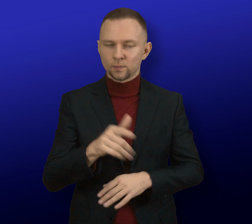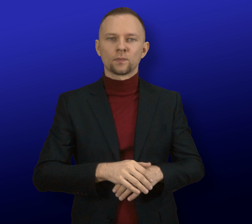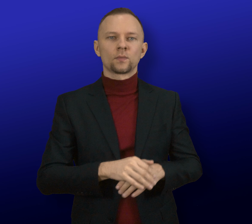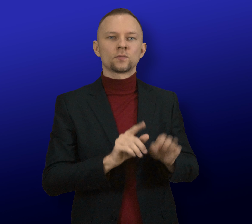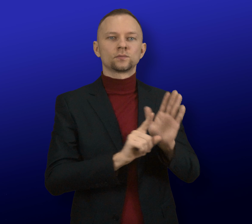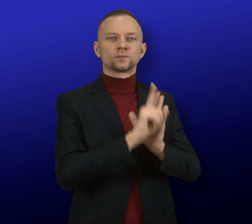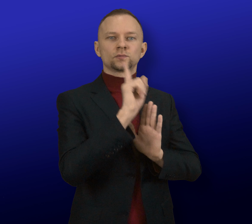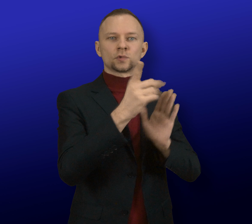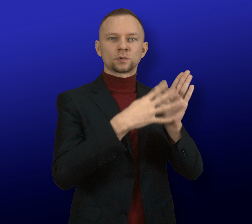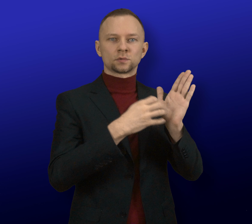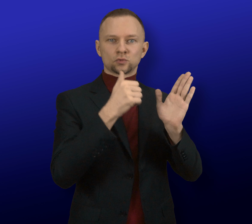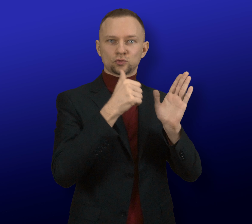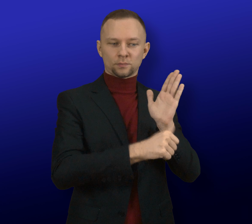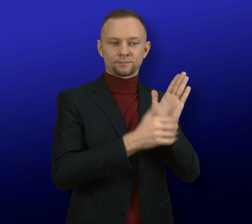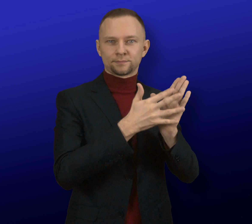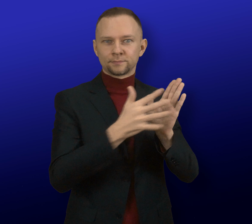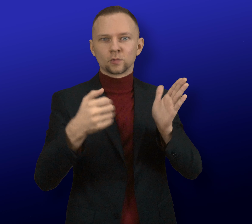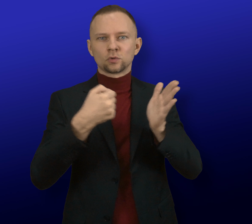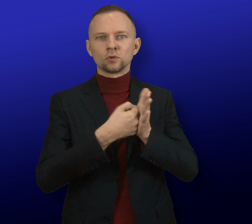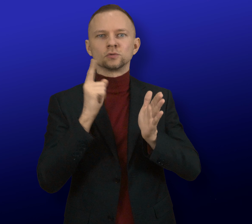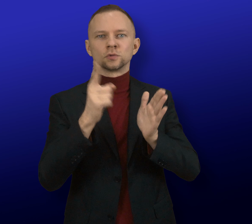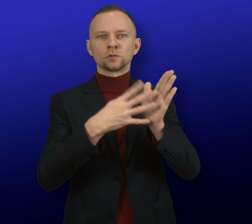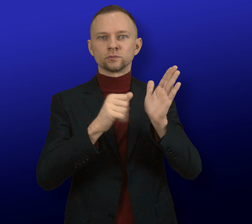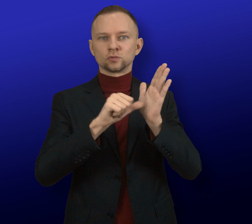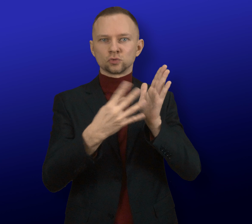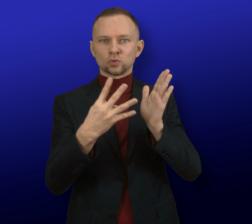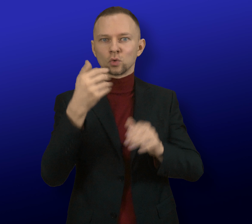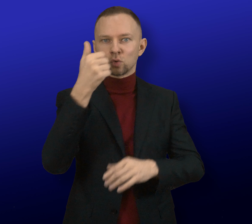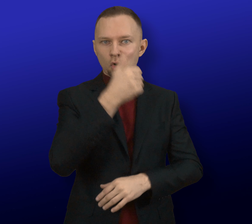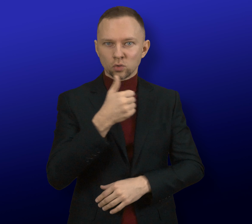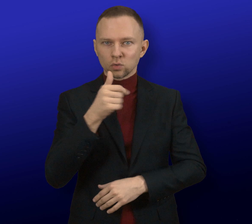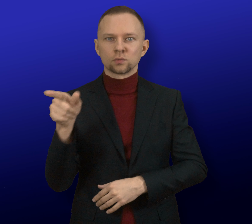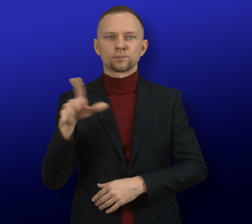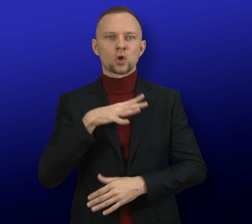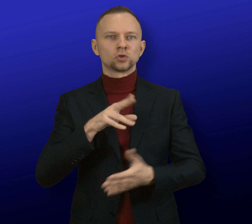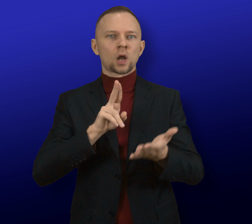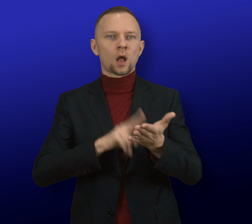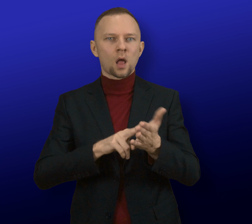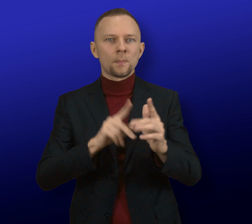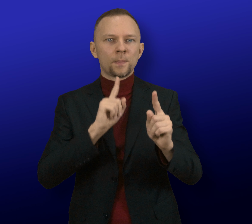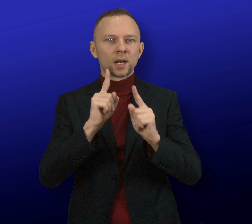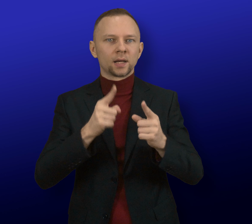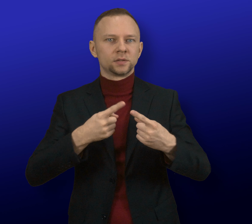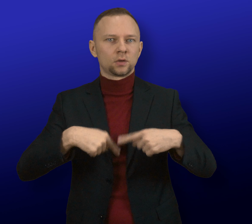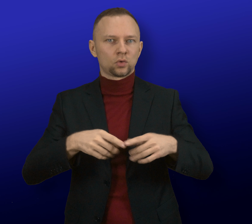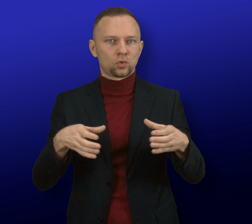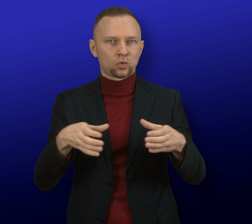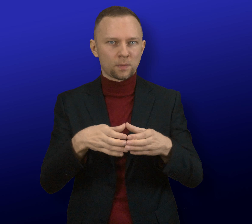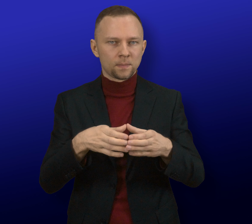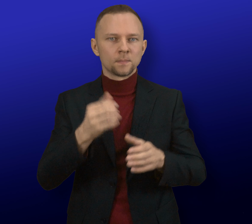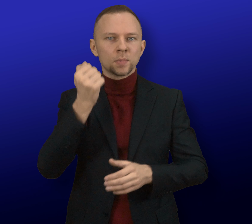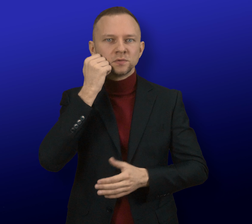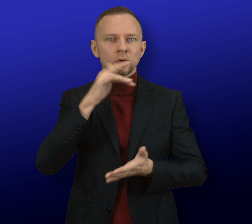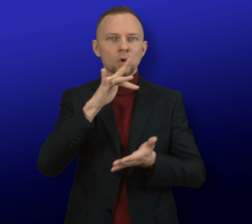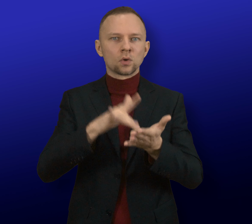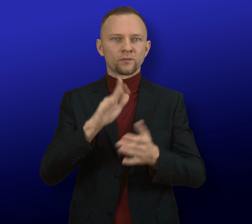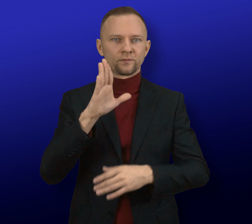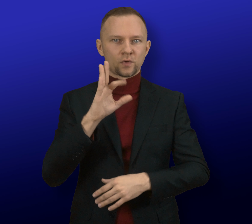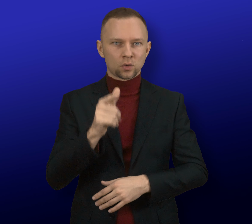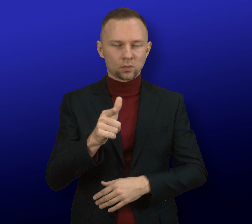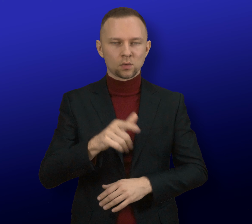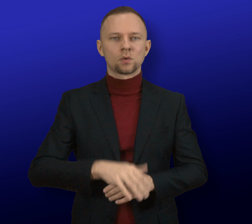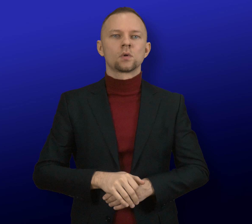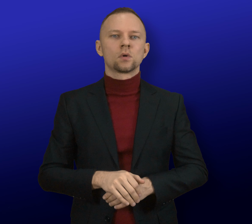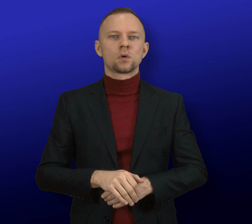and from 1960 to 1964 she was a member of the presidium of the Moscow City Vog.